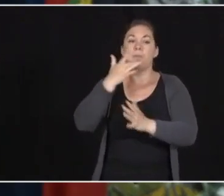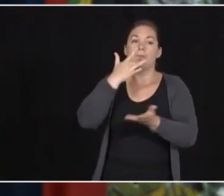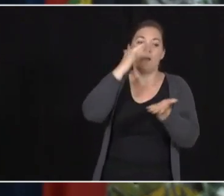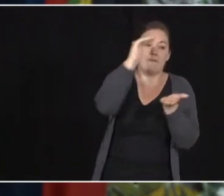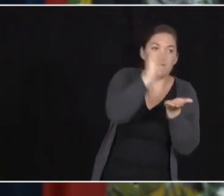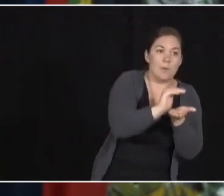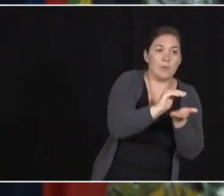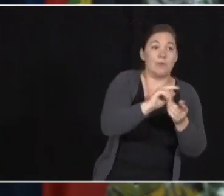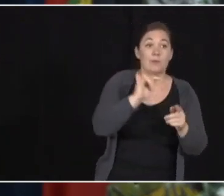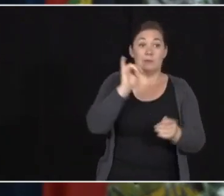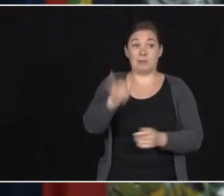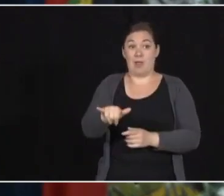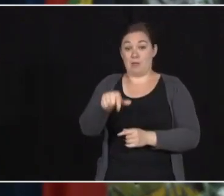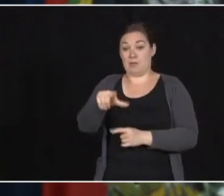We have to make sure these hundred million dollar a year companies